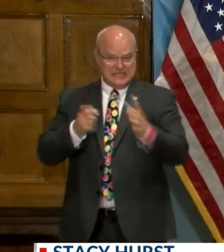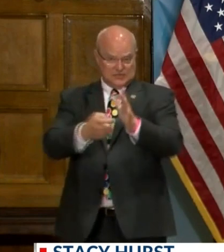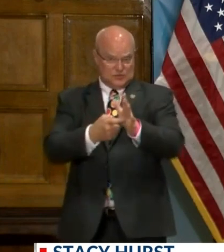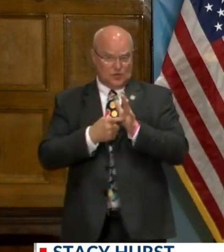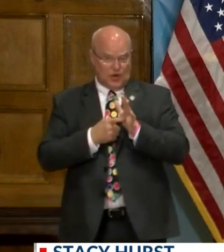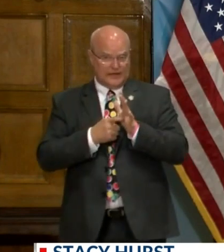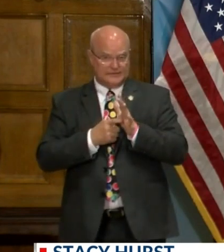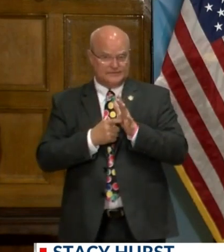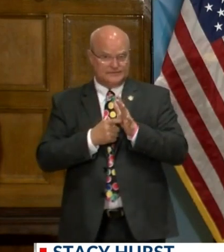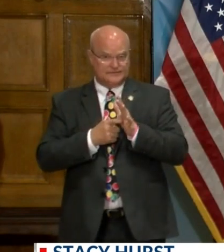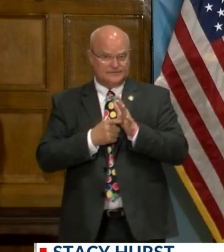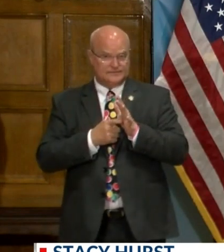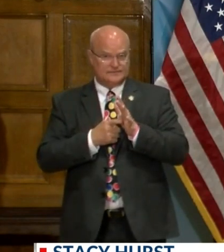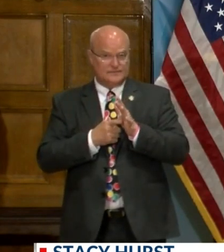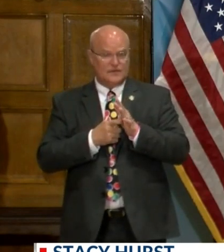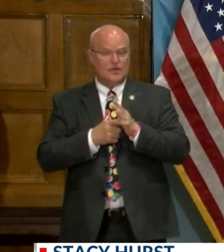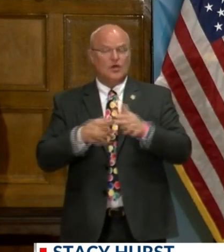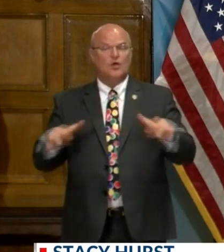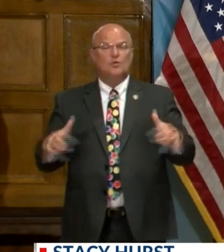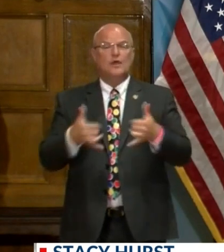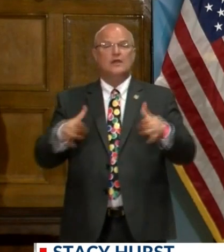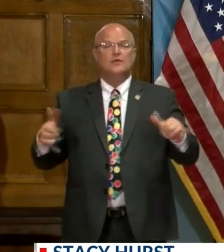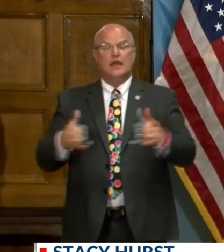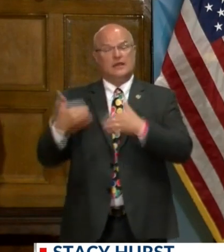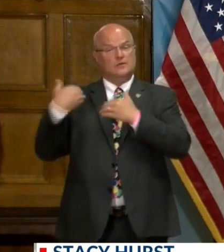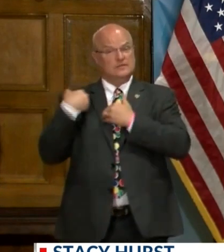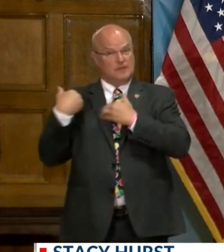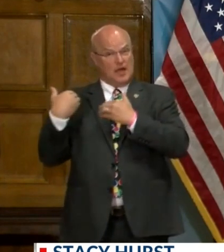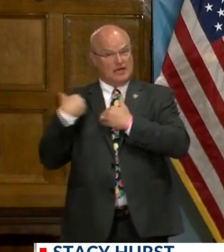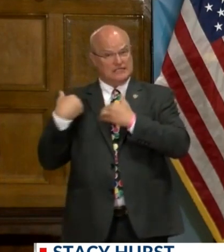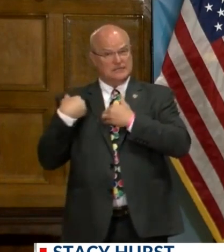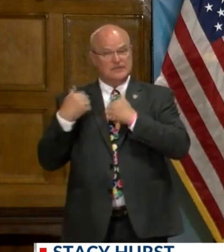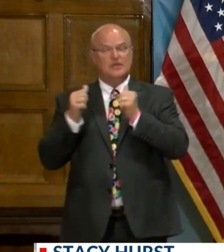OUR UNIFORMED STATE PARK STAFF, THEY WILL BE MONITORING AND ENFORCING THE SAFE PHYSICAL